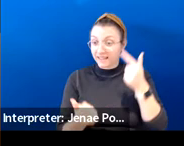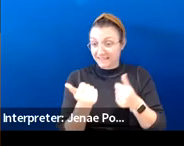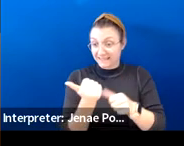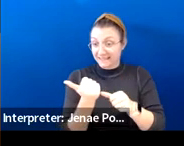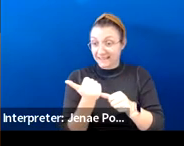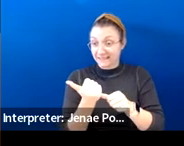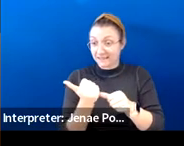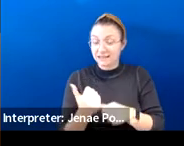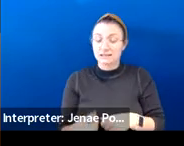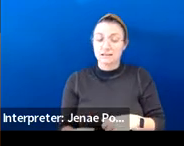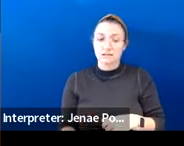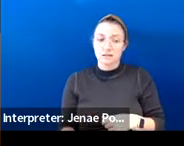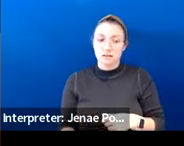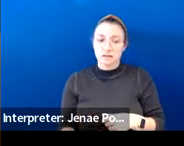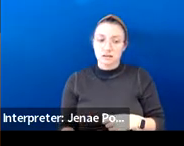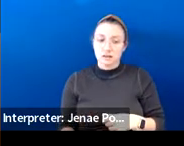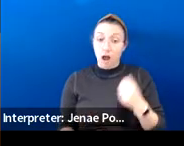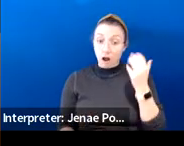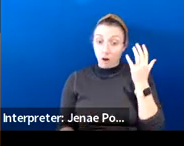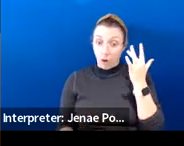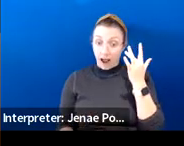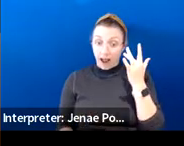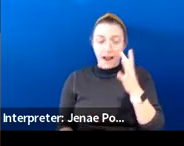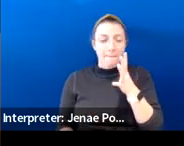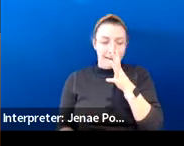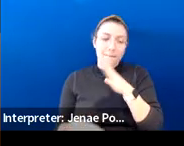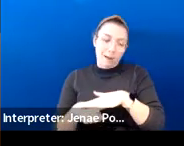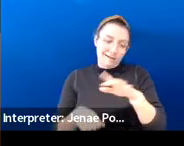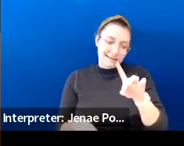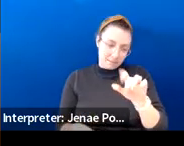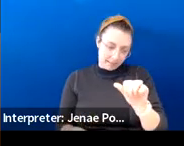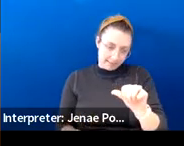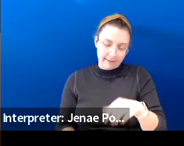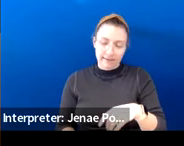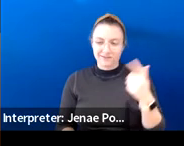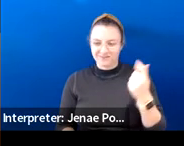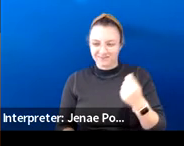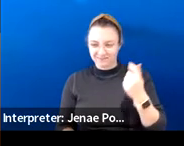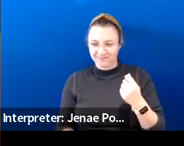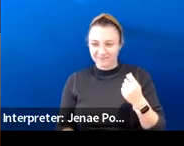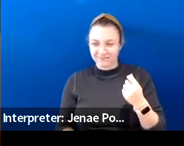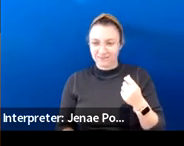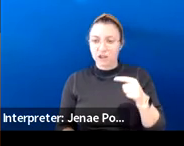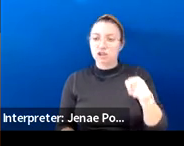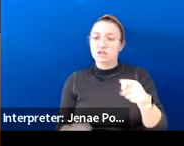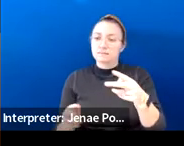And a large part of that was due to my mom being on disability. She had to remember she was diagnosed with Crohn's disease